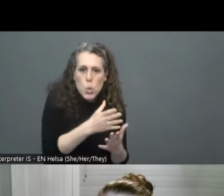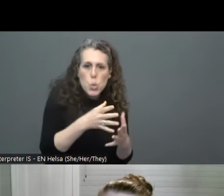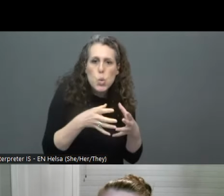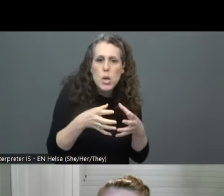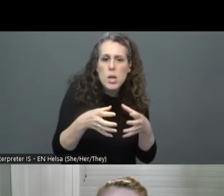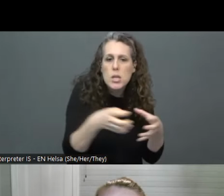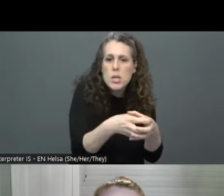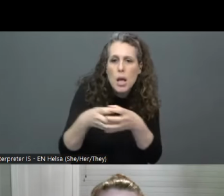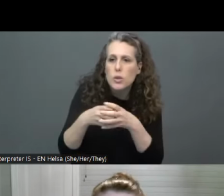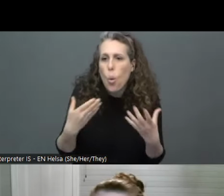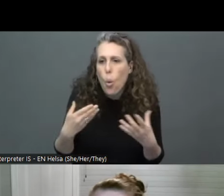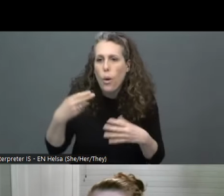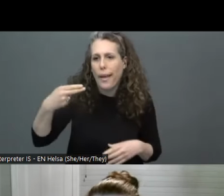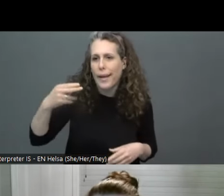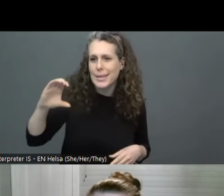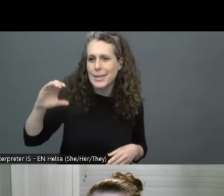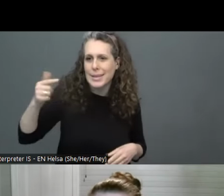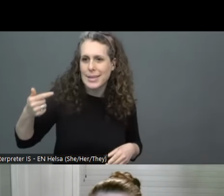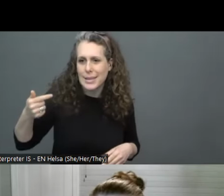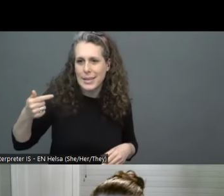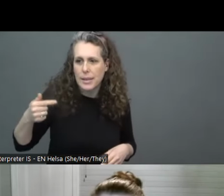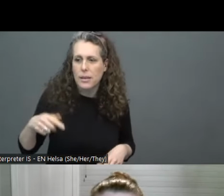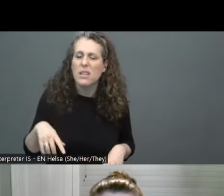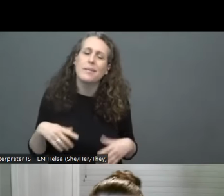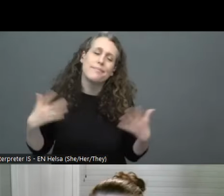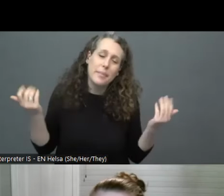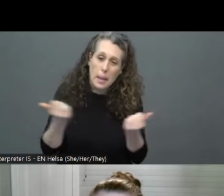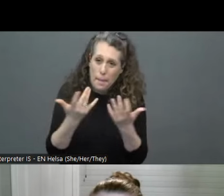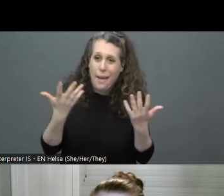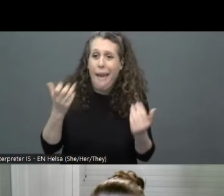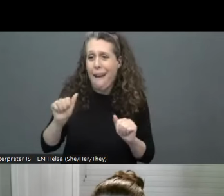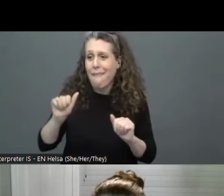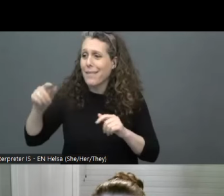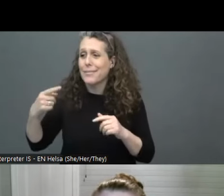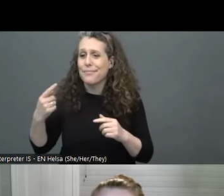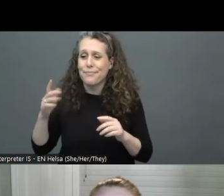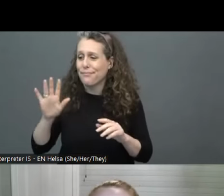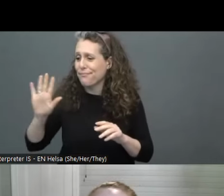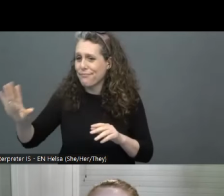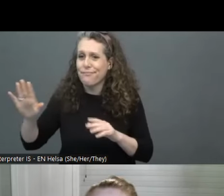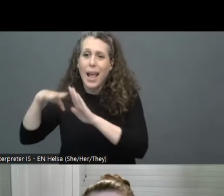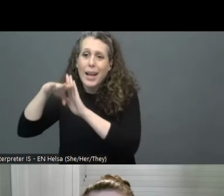of them have interagency Guidelines like our interagency disabilities Guidelines they're